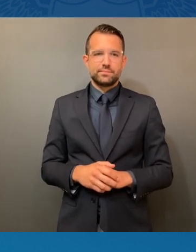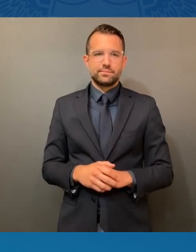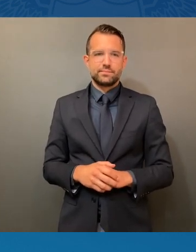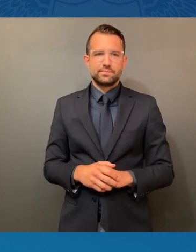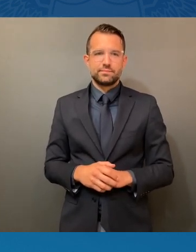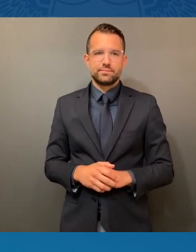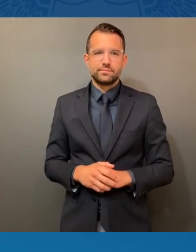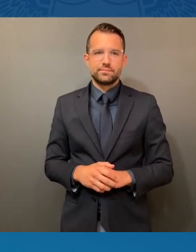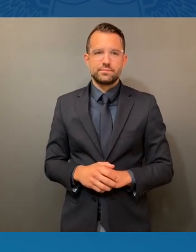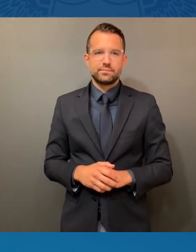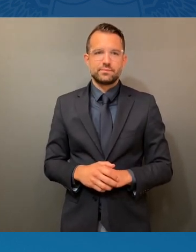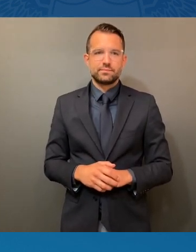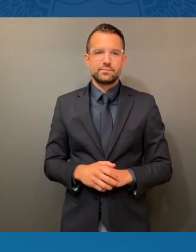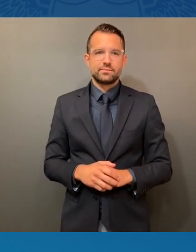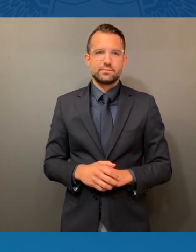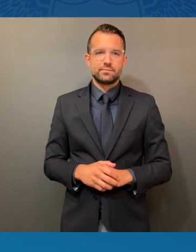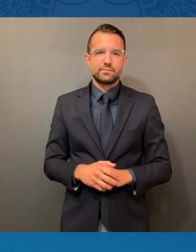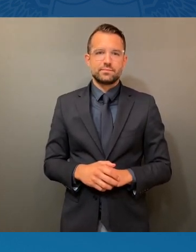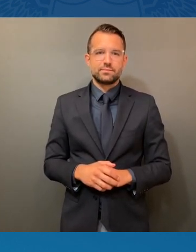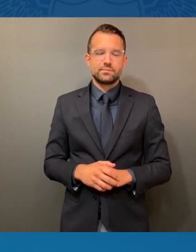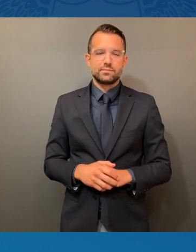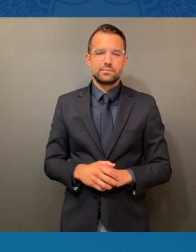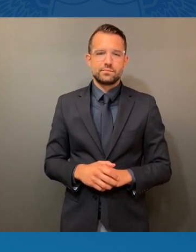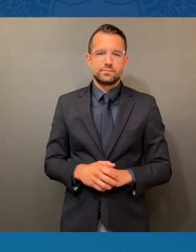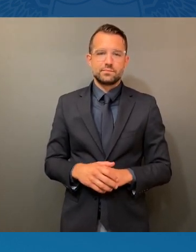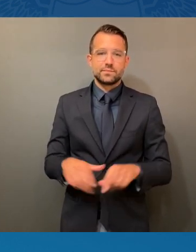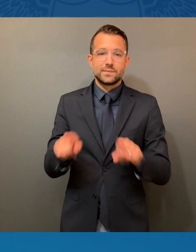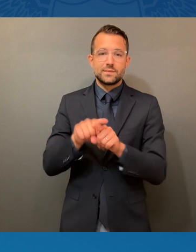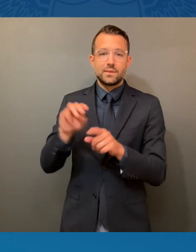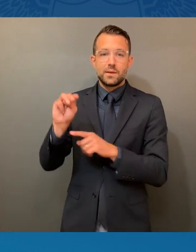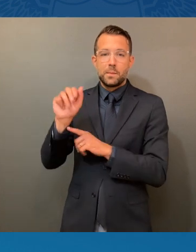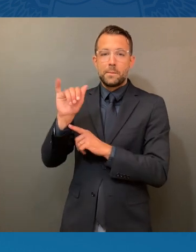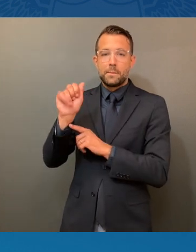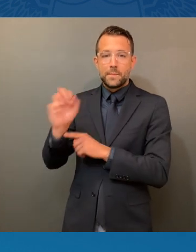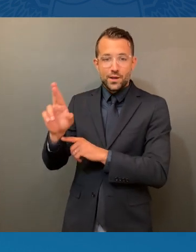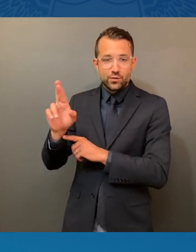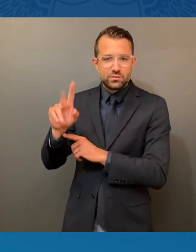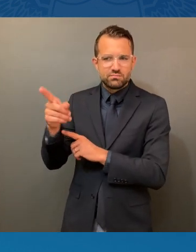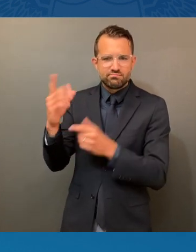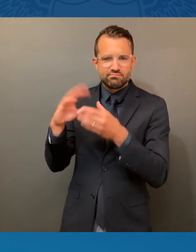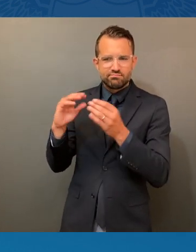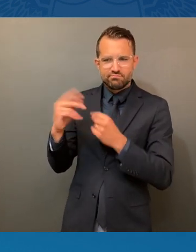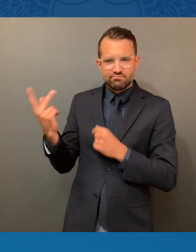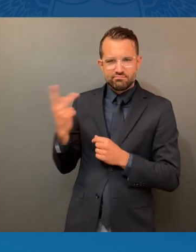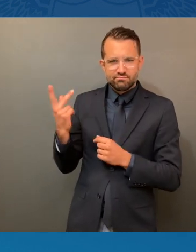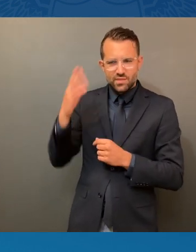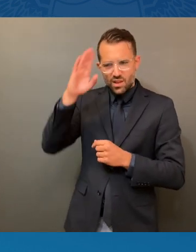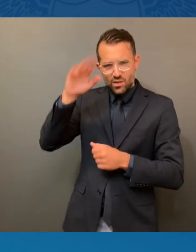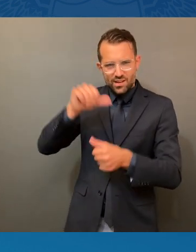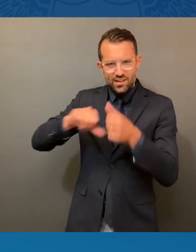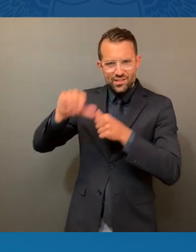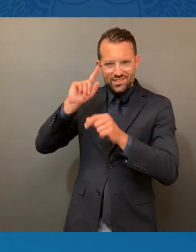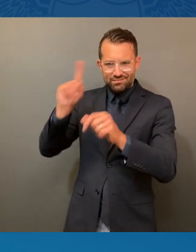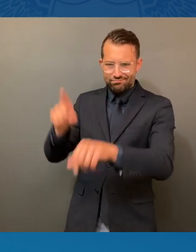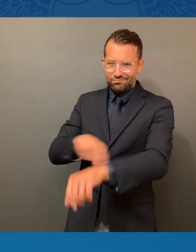As the mayor said, she and I have known each other for such a long time. We have been on this journey together.